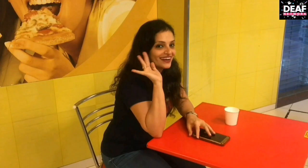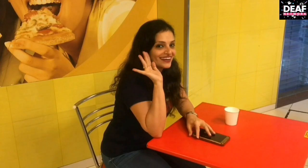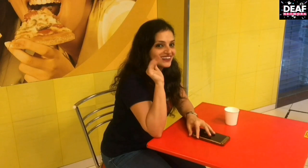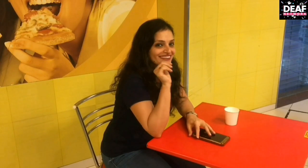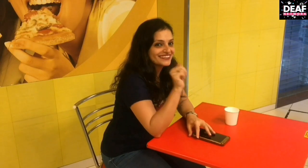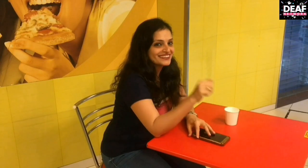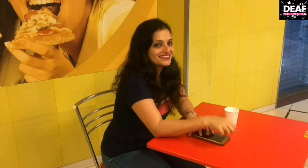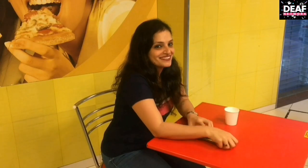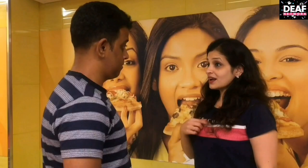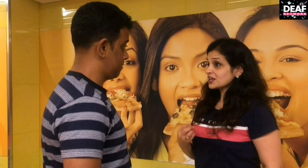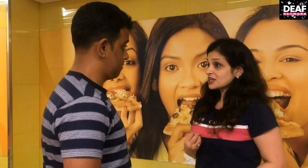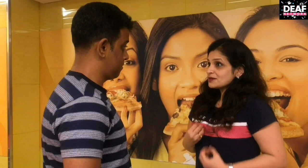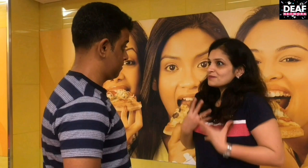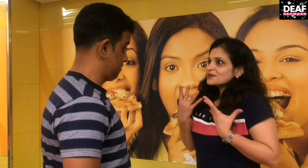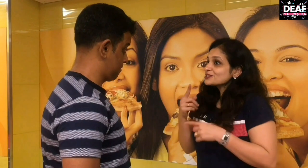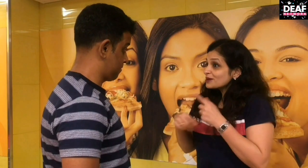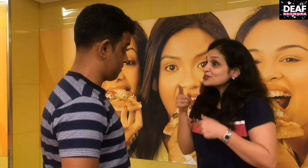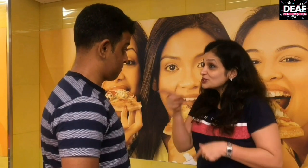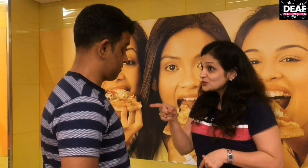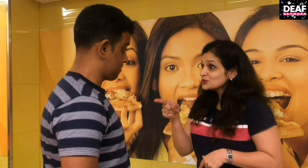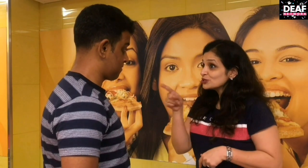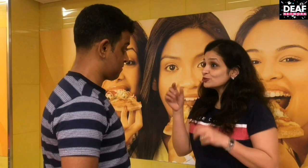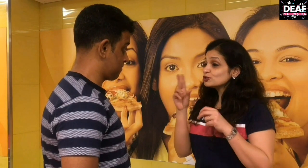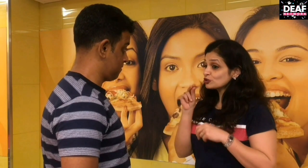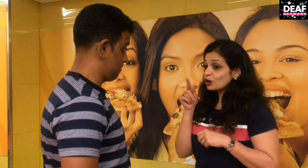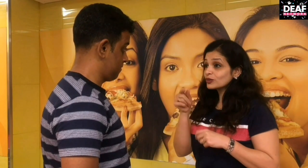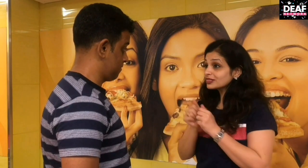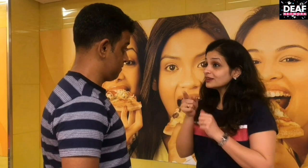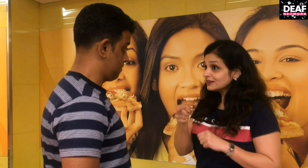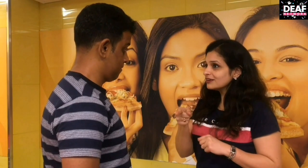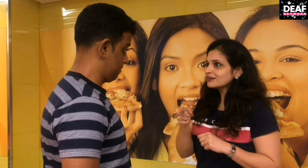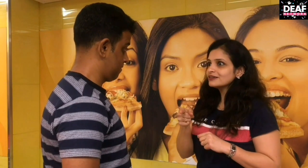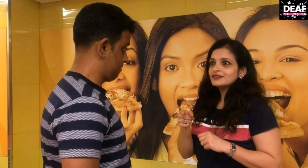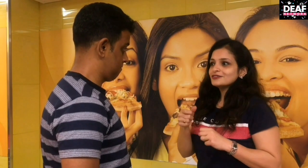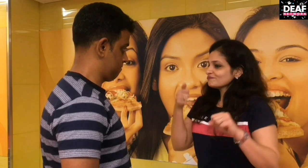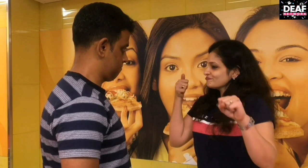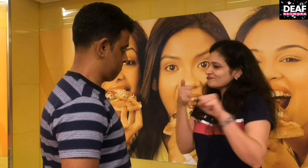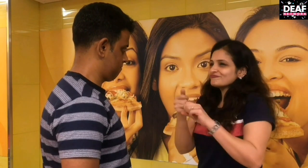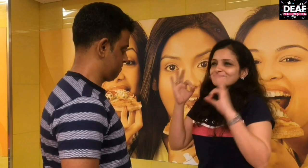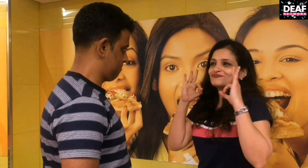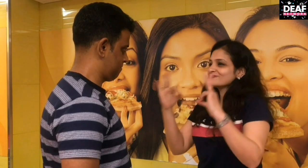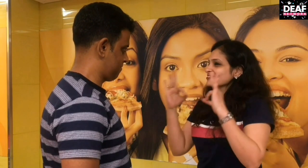Hi I am impressed about you, the way you talk with them Super punch!